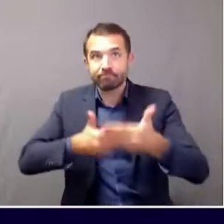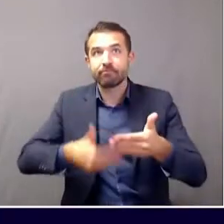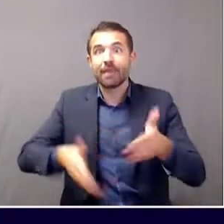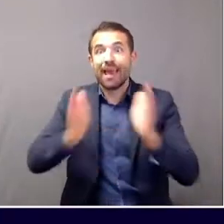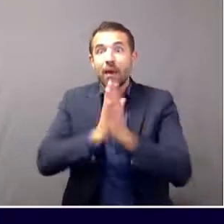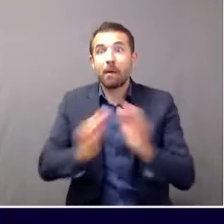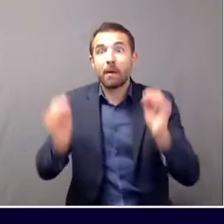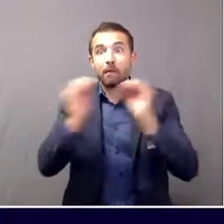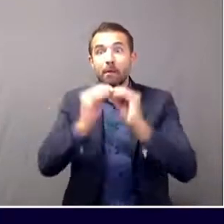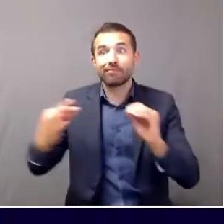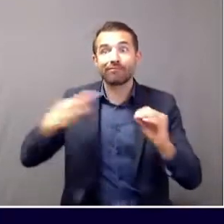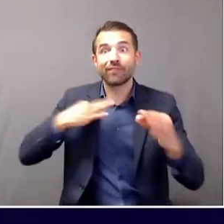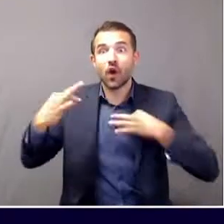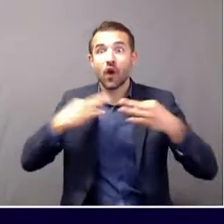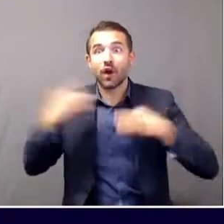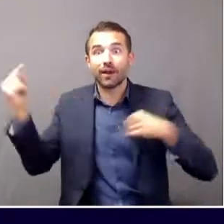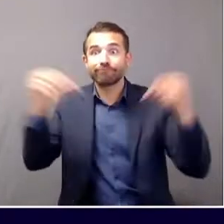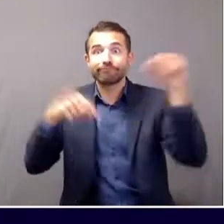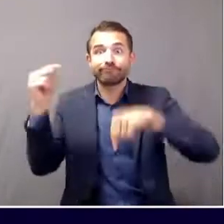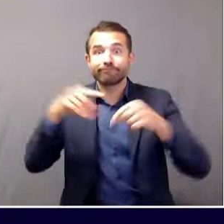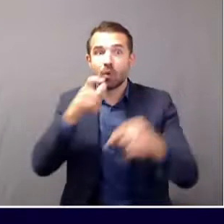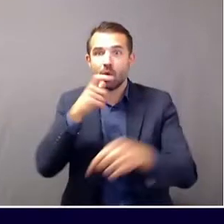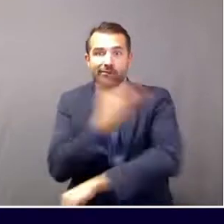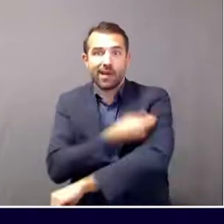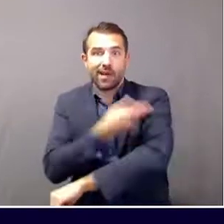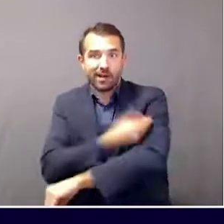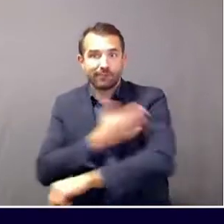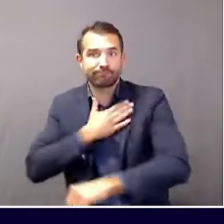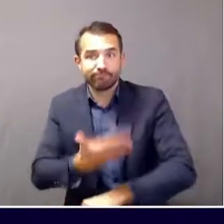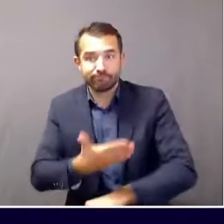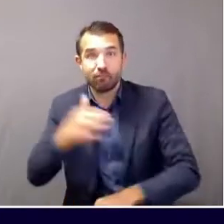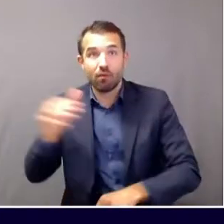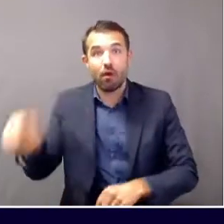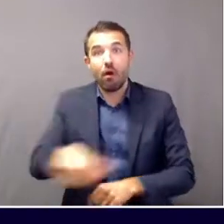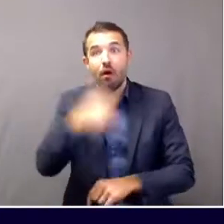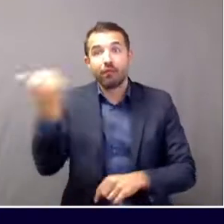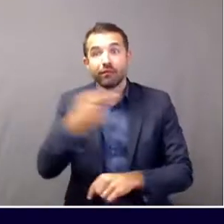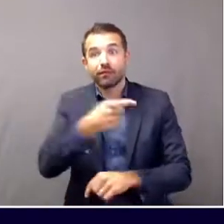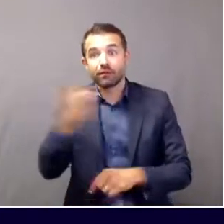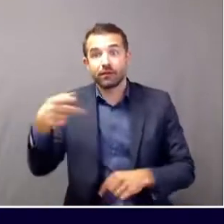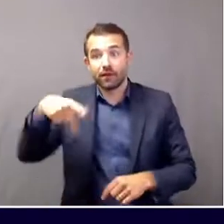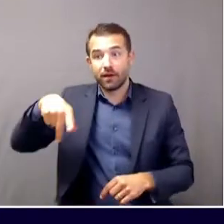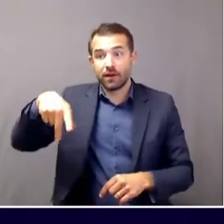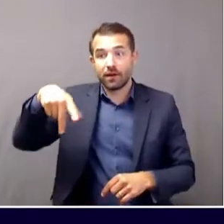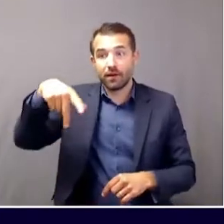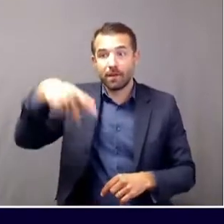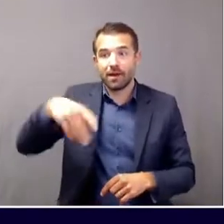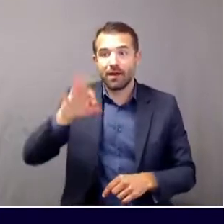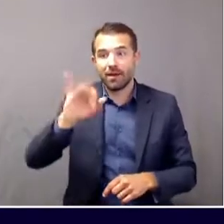another trial is under vaccine